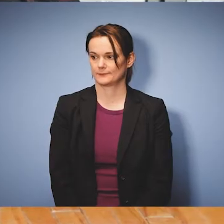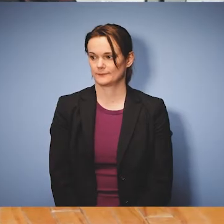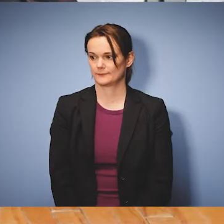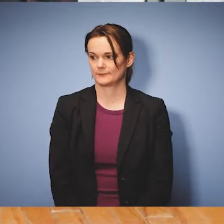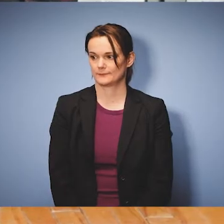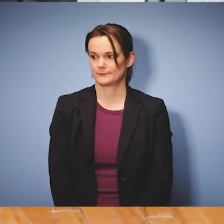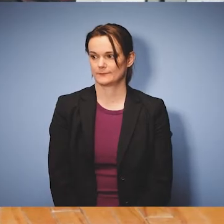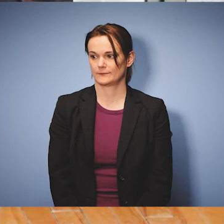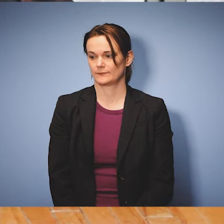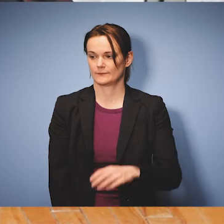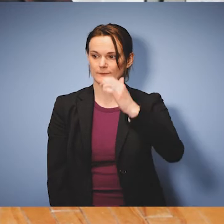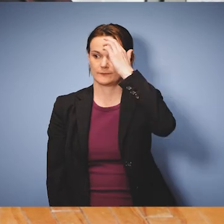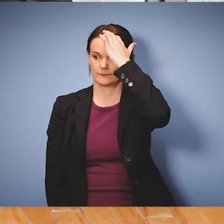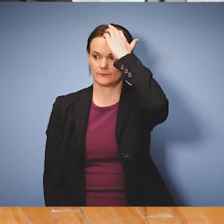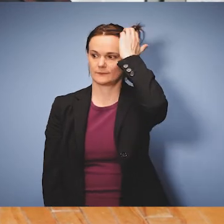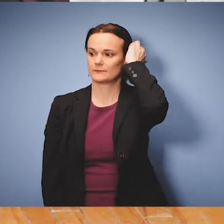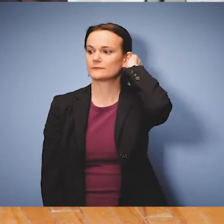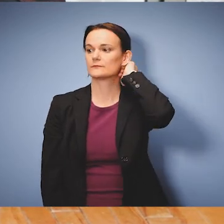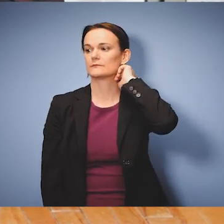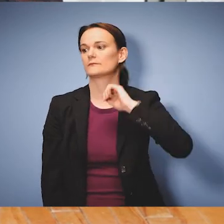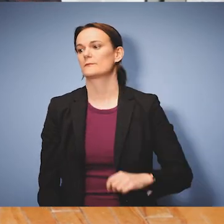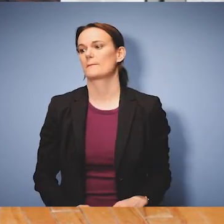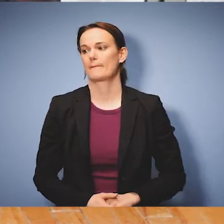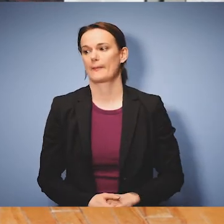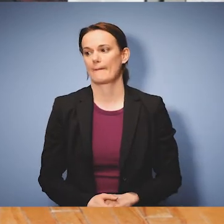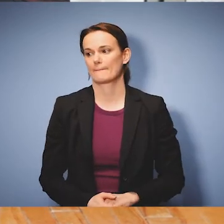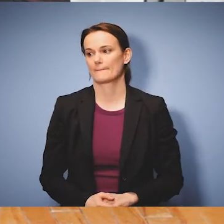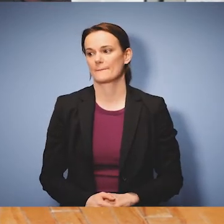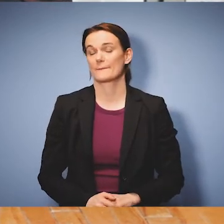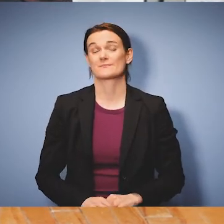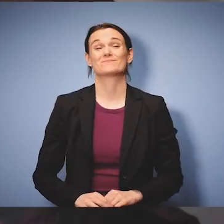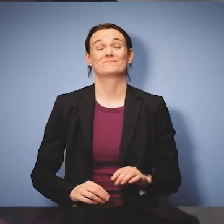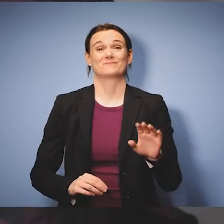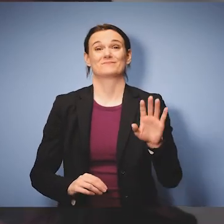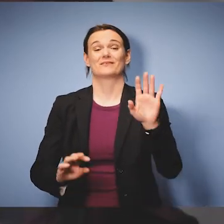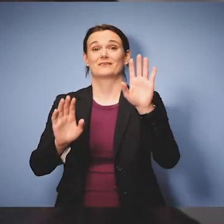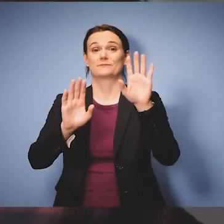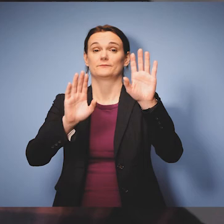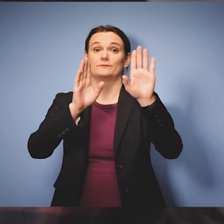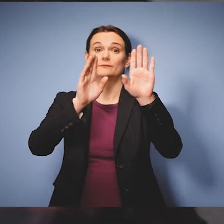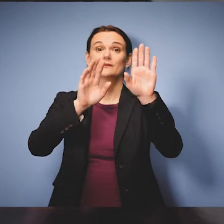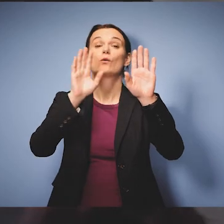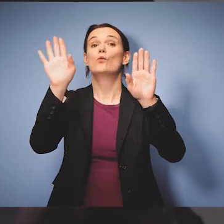So I like to use caulking where the trim meets the wall but I do prefer to use wood fill in the grooves